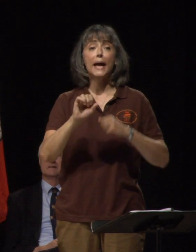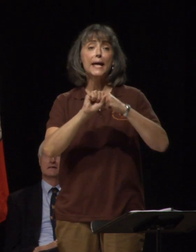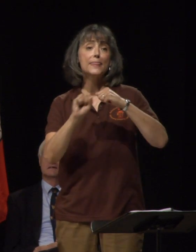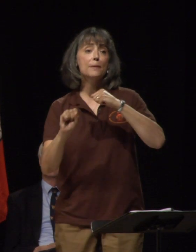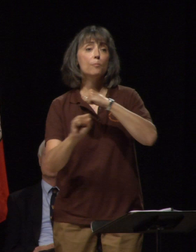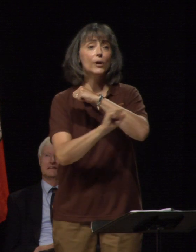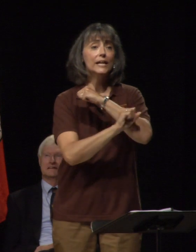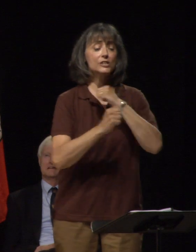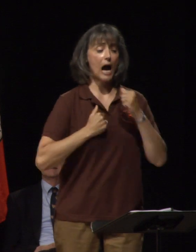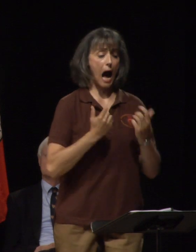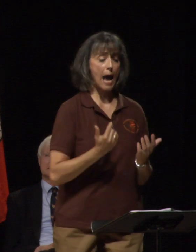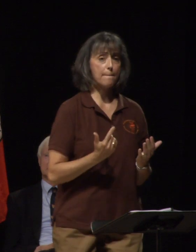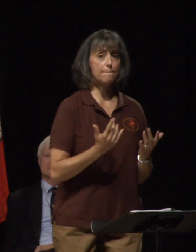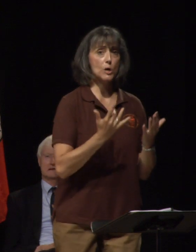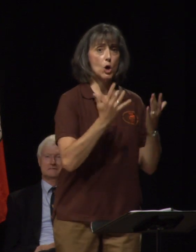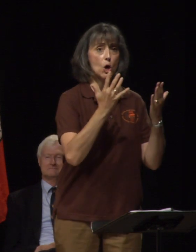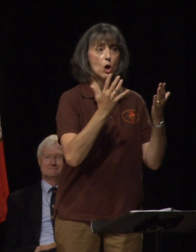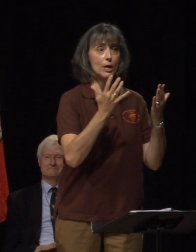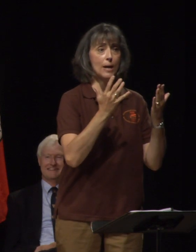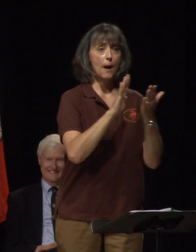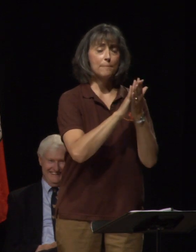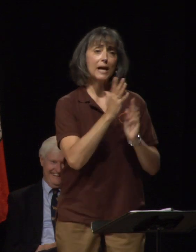BURN LIGHT THE WAY.